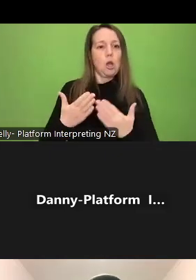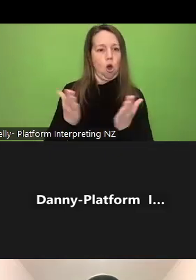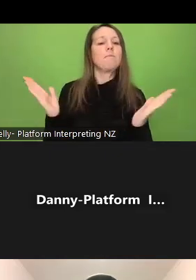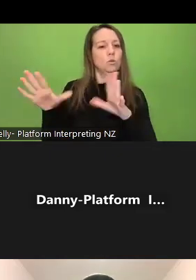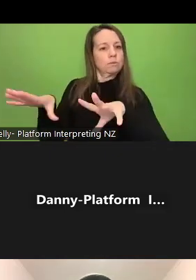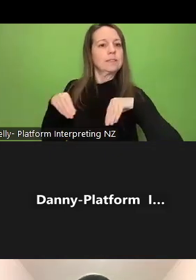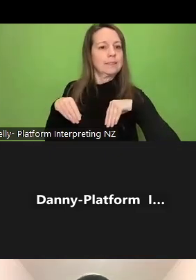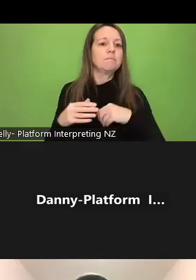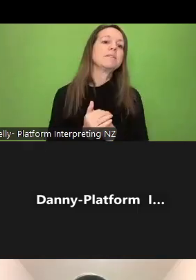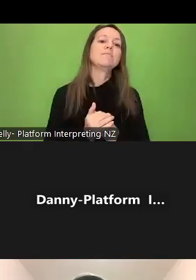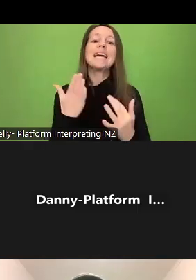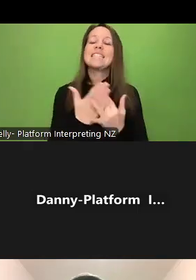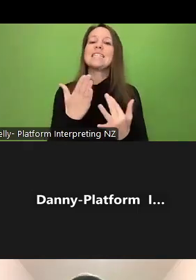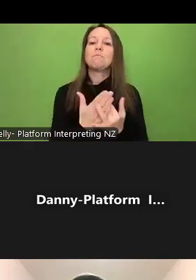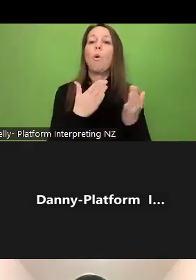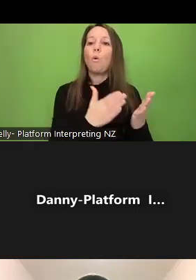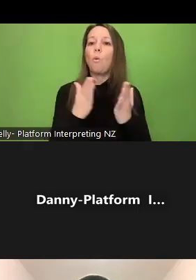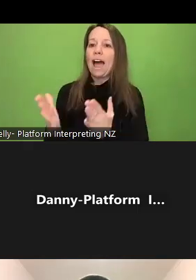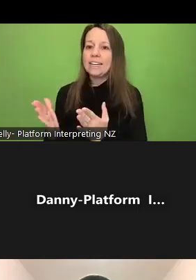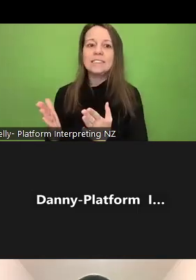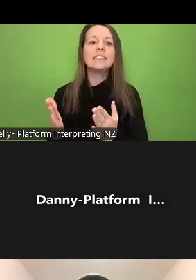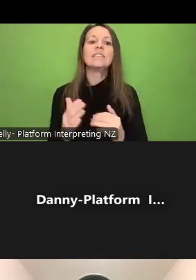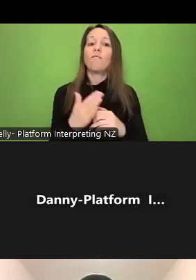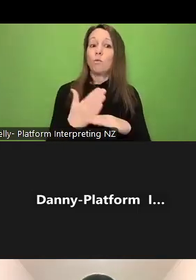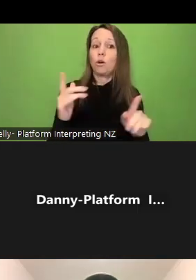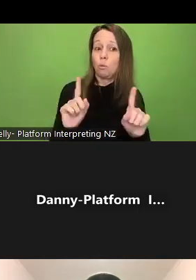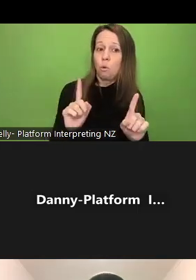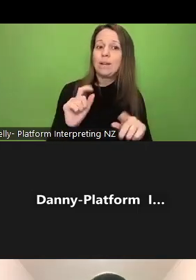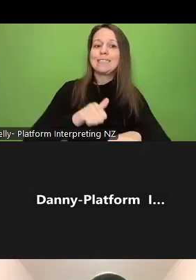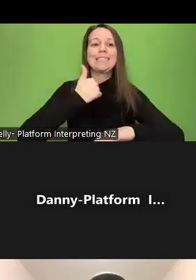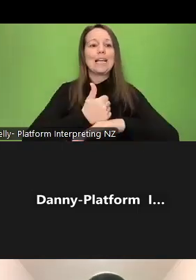up baseline accessibility. Sharing important information